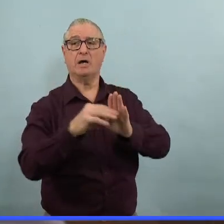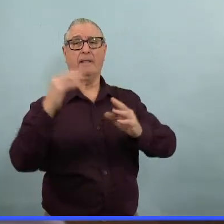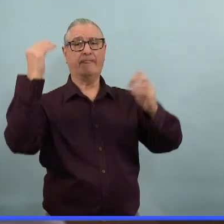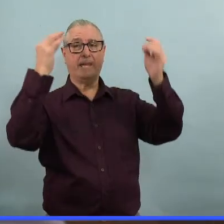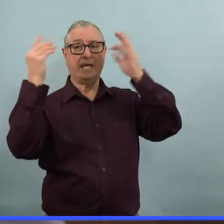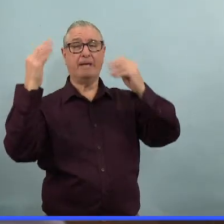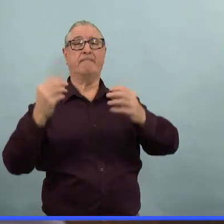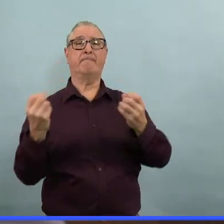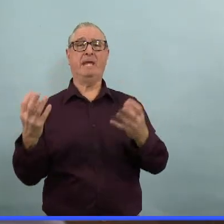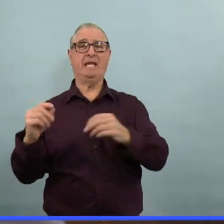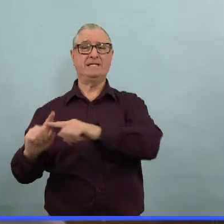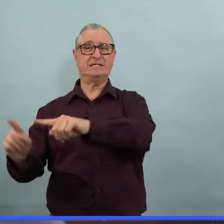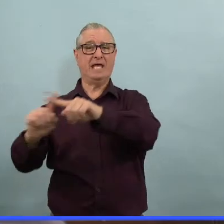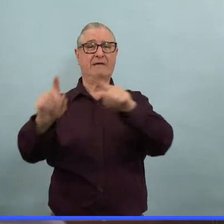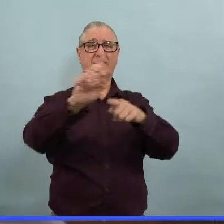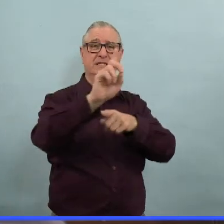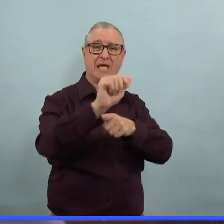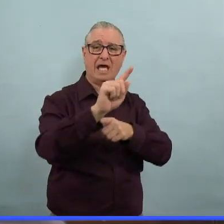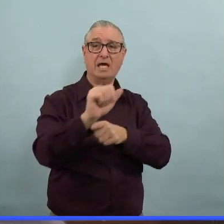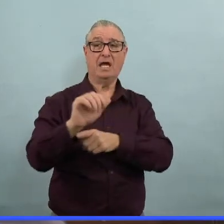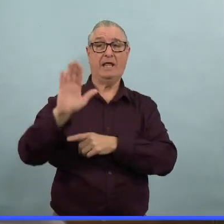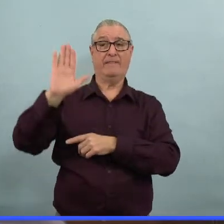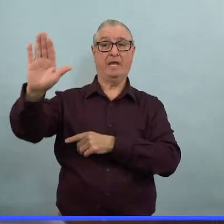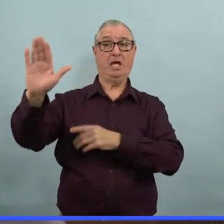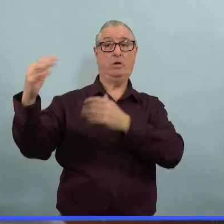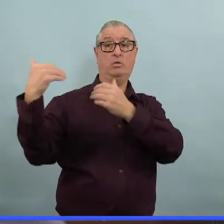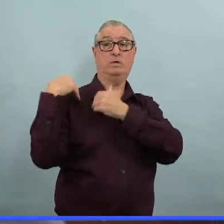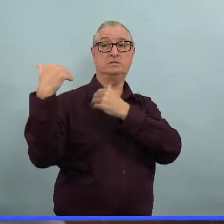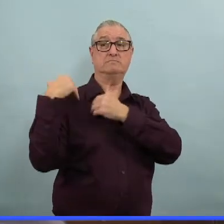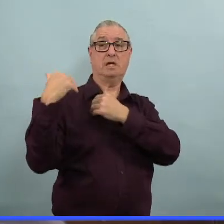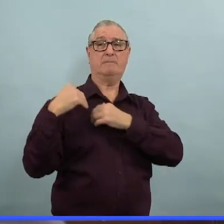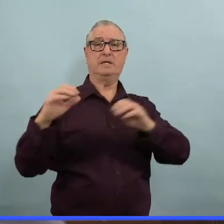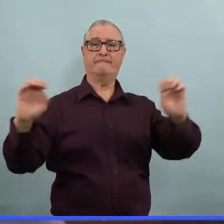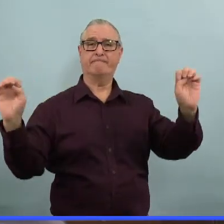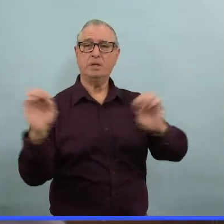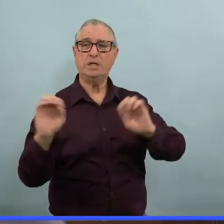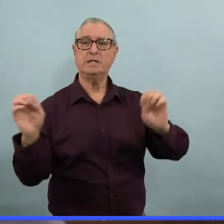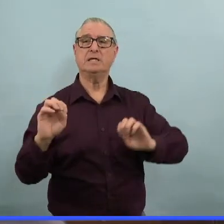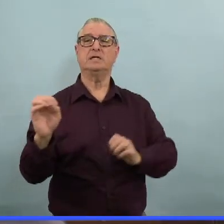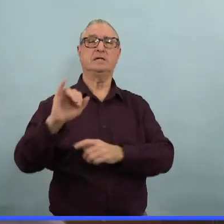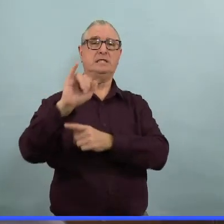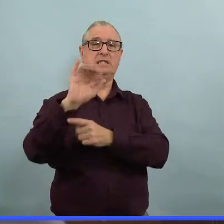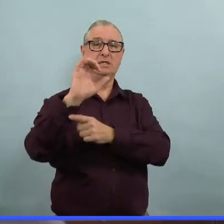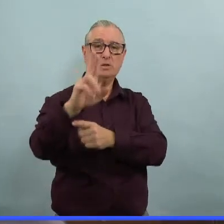is for the acute care system and the capacity within there we have a much broader responsibility